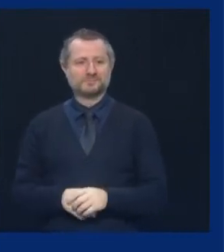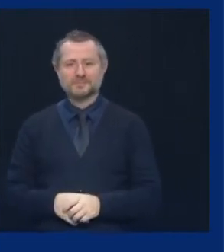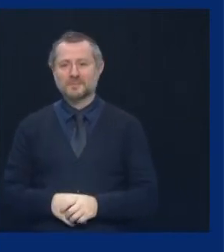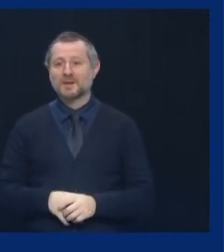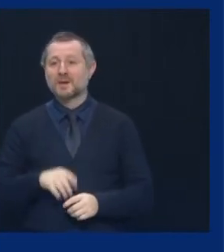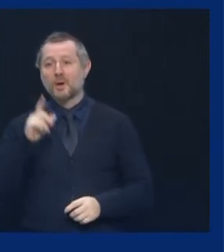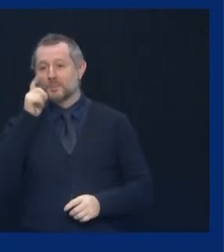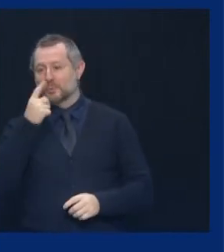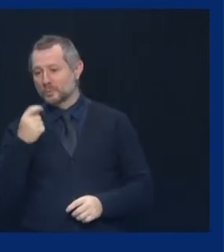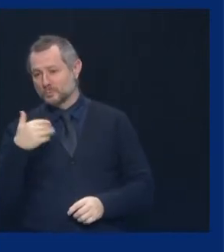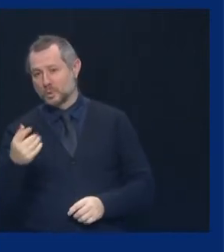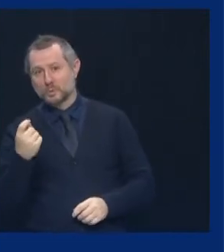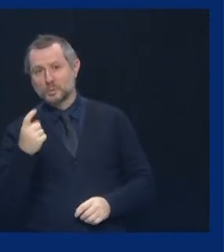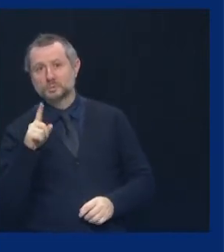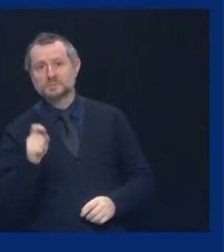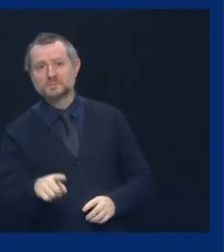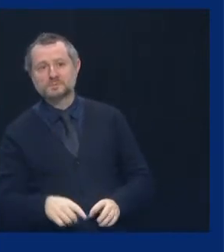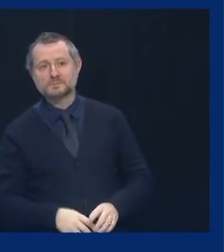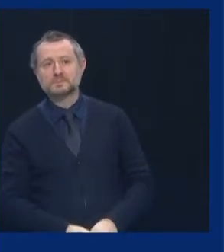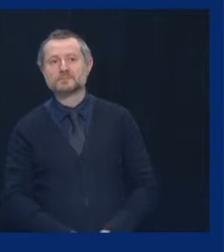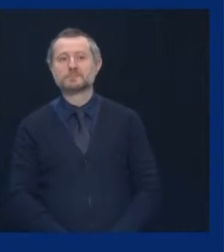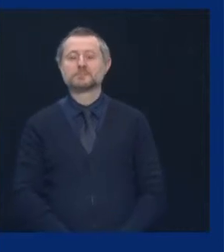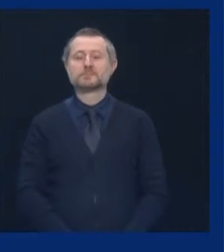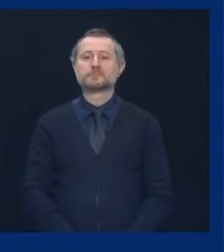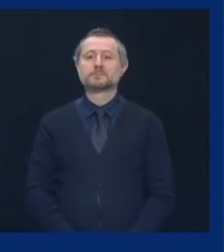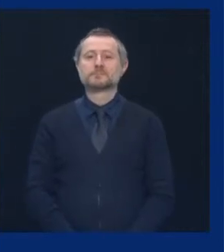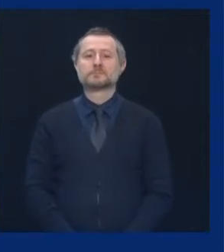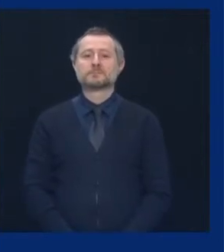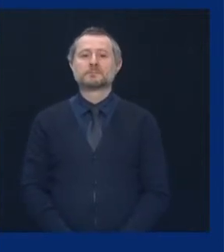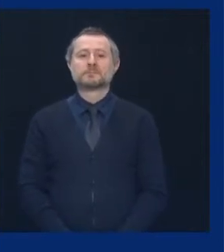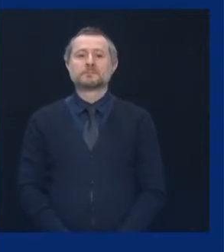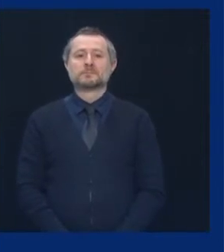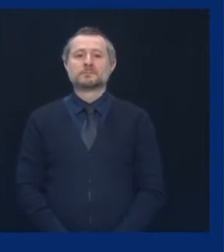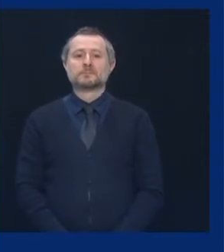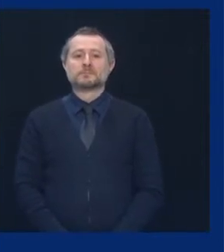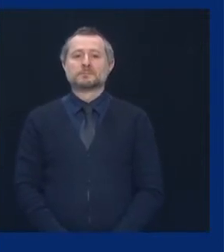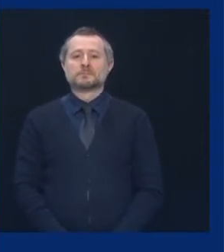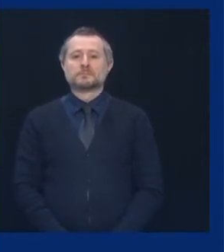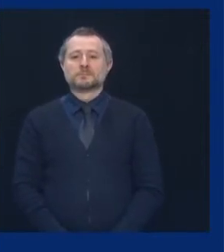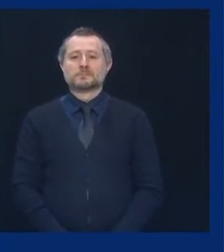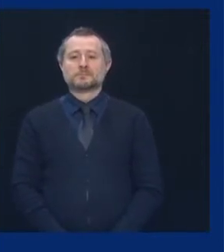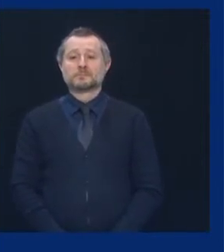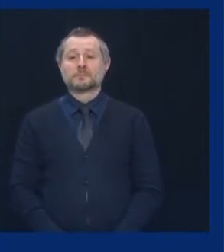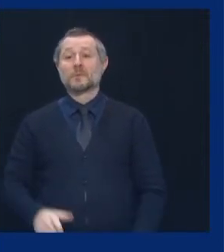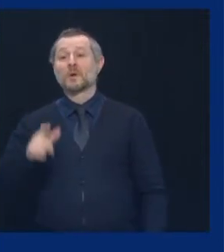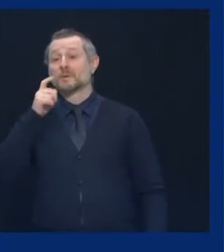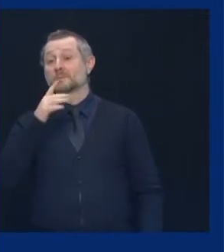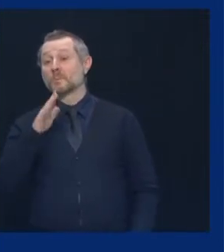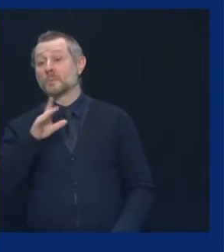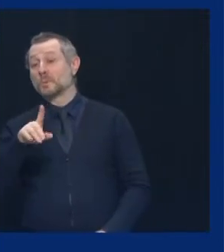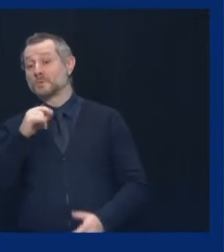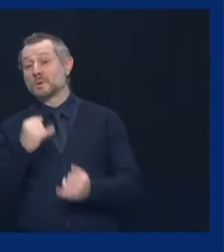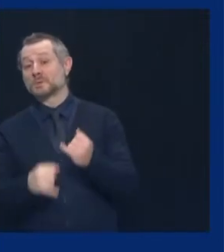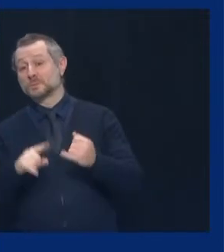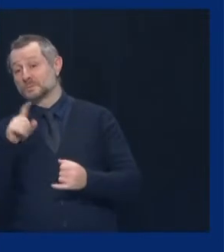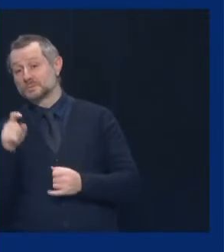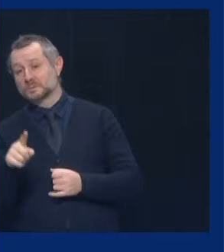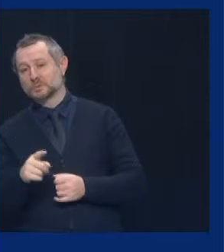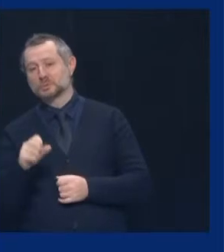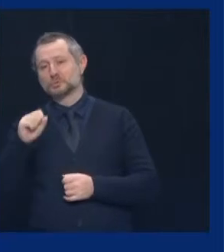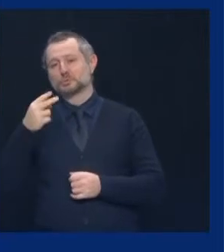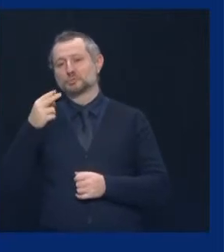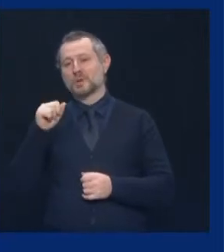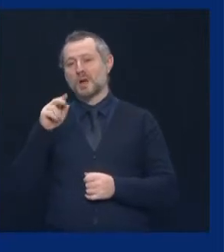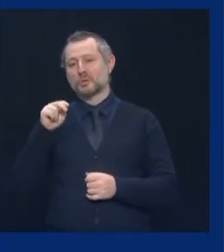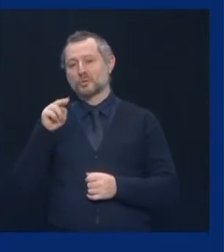AND WHERE'S OUR OPPORTUNITY.